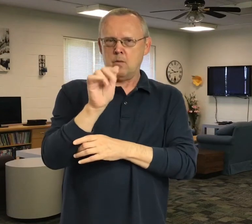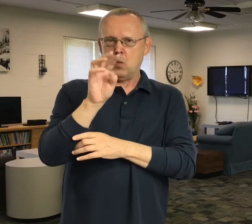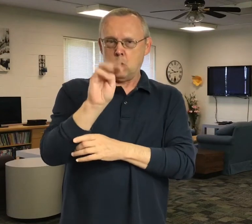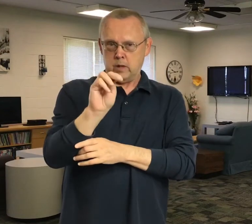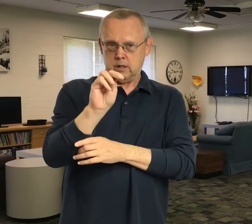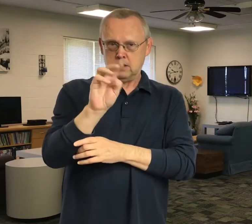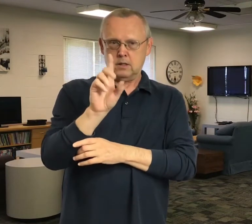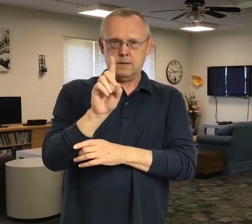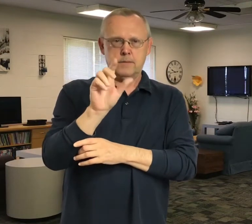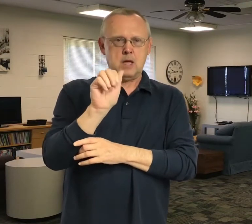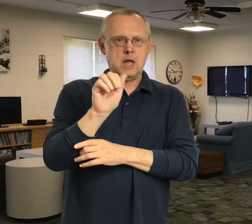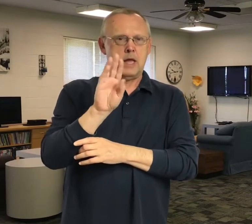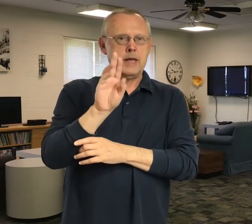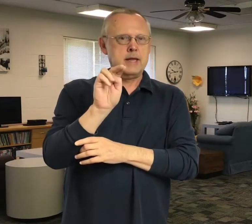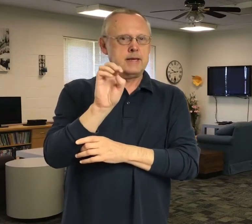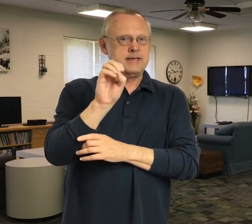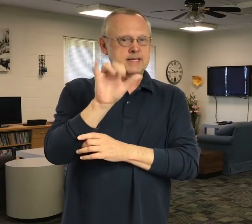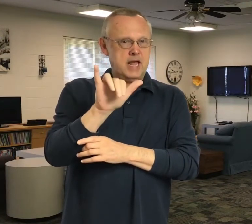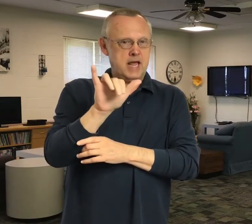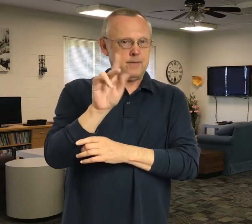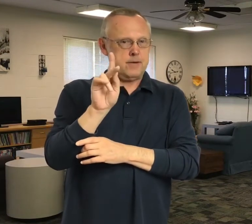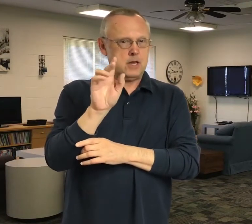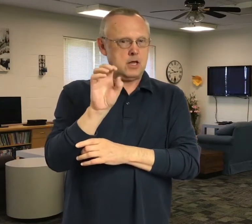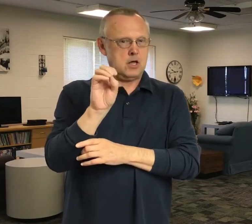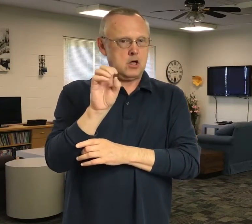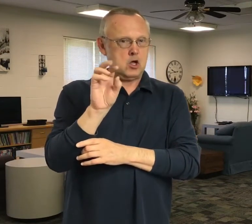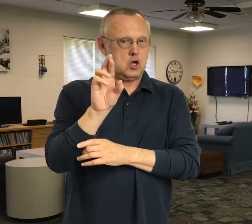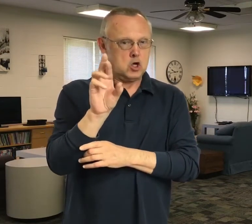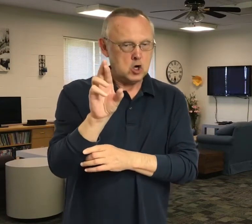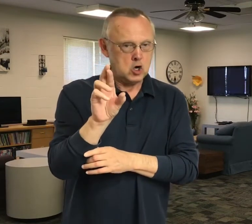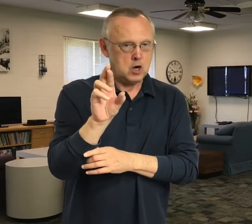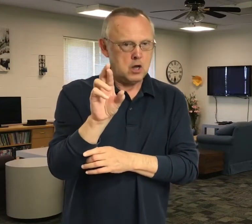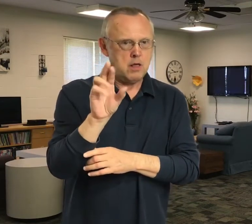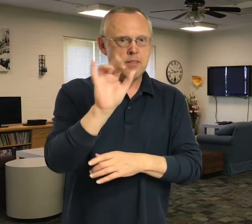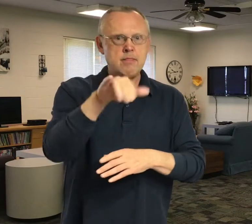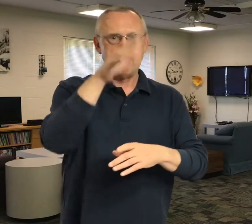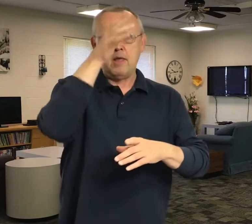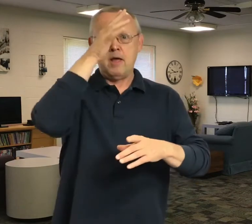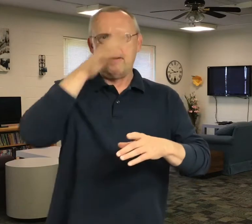It was named after William Dabney Kerr,